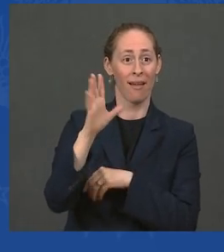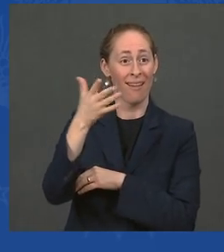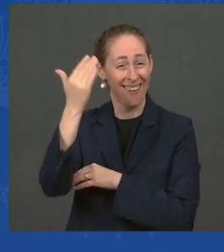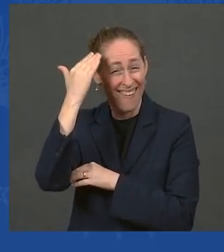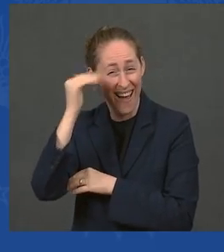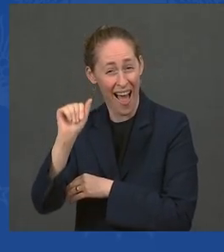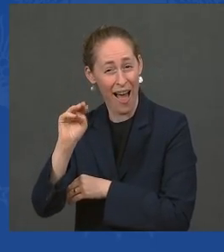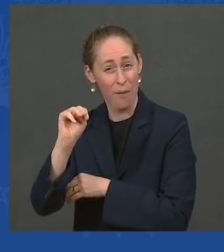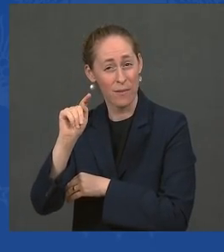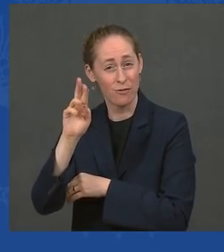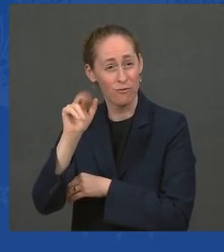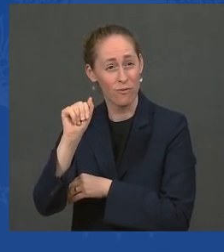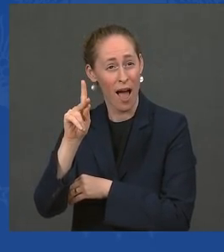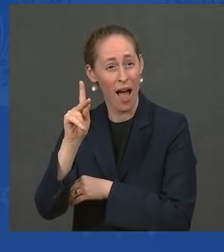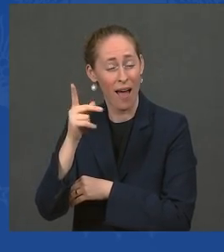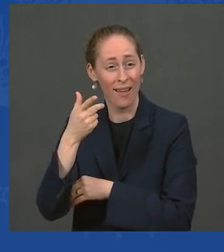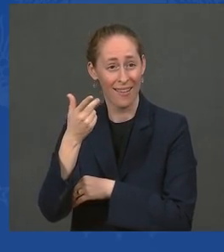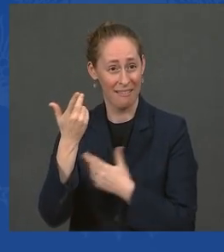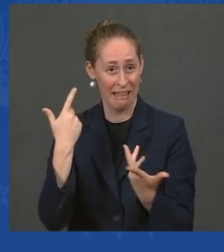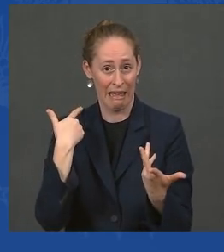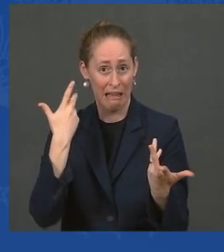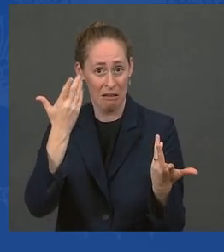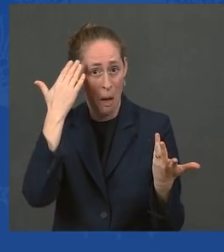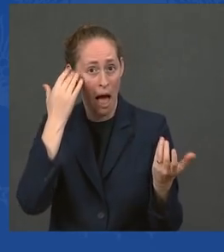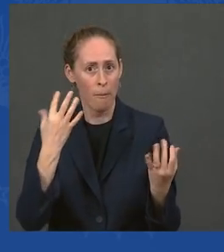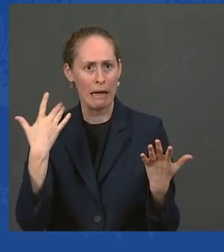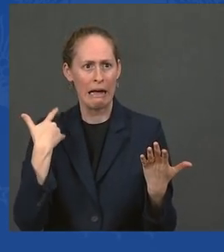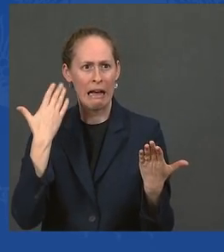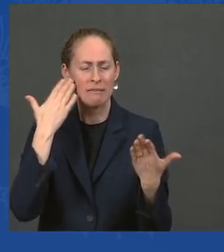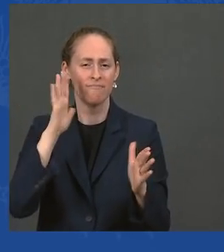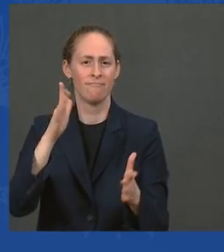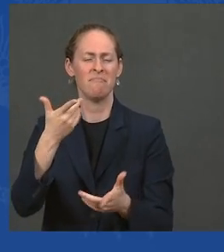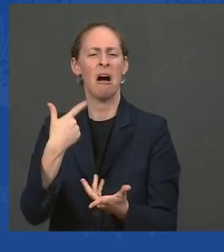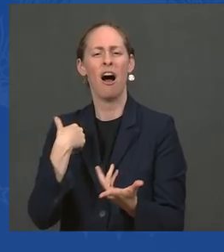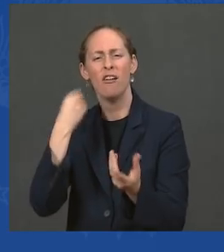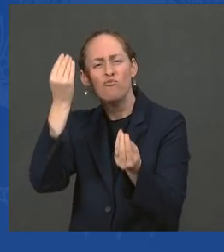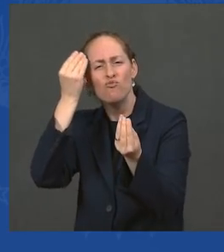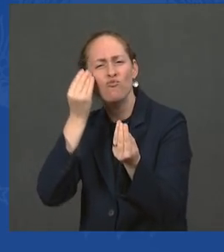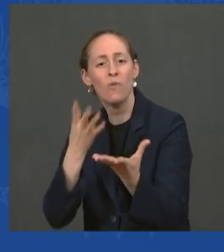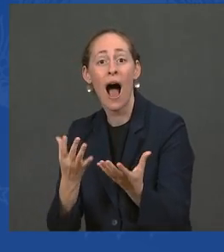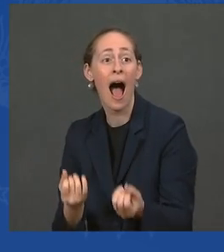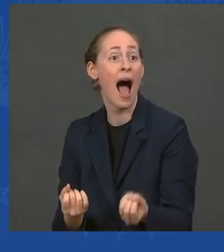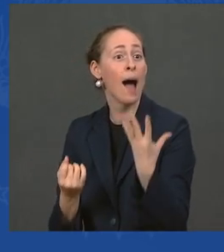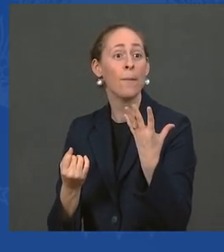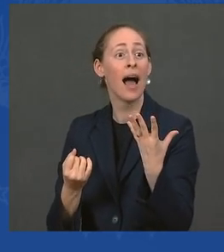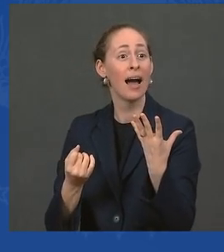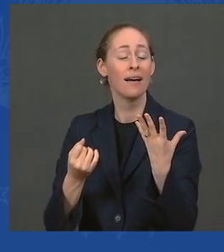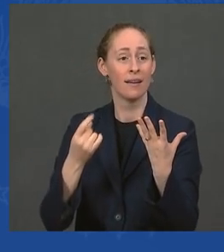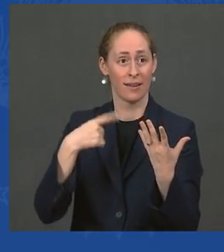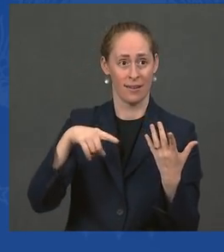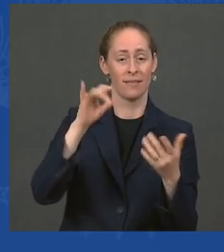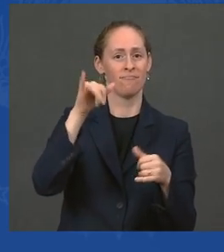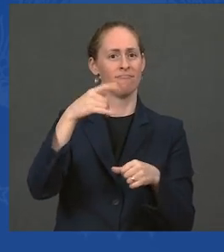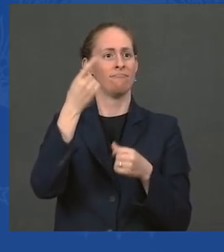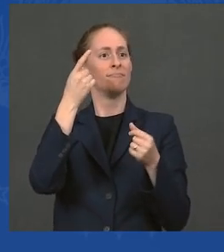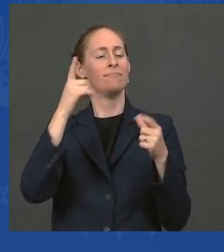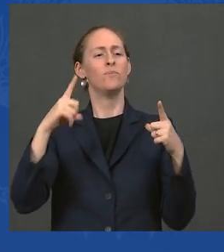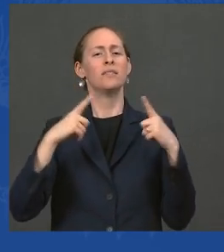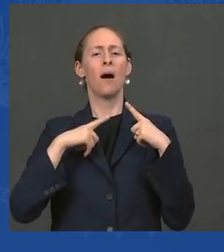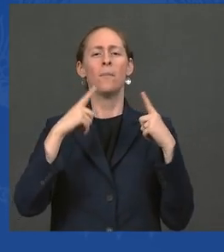And I said, "No, Ang. I don't have any idea, pal." He said, "Let me tell you. We were at the retirement dinner." And he said, "We added it up. You averaged a hundred- --